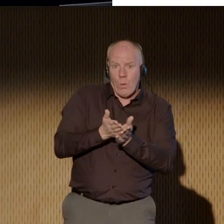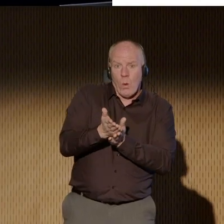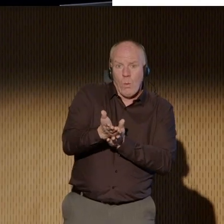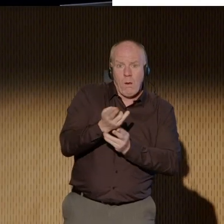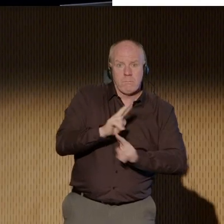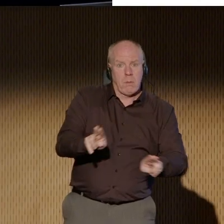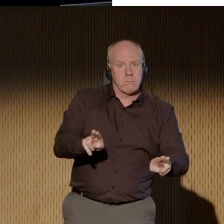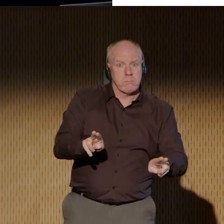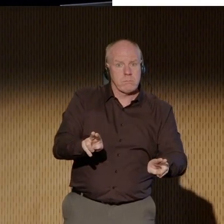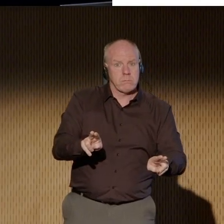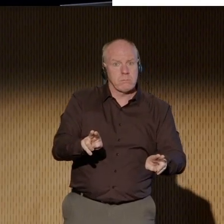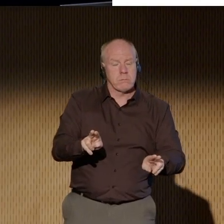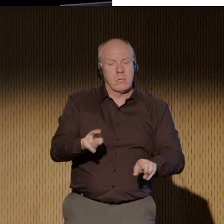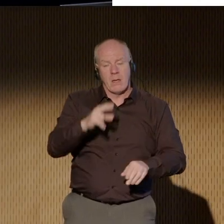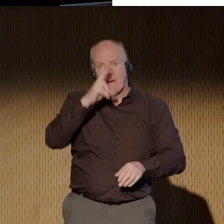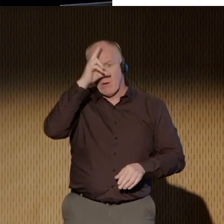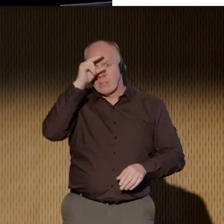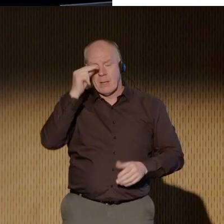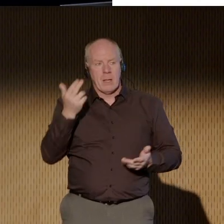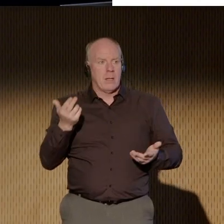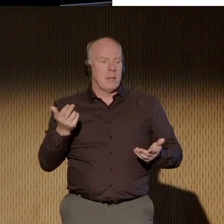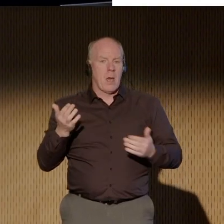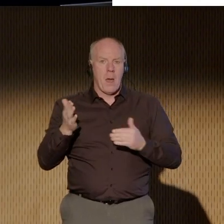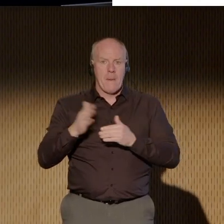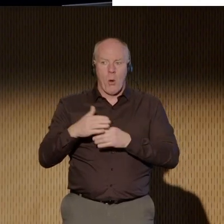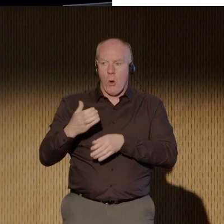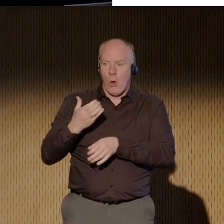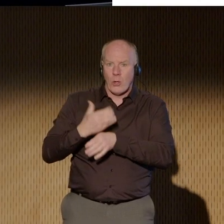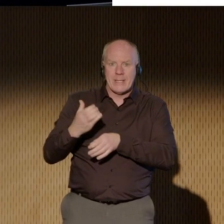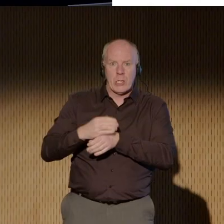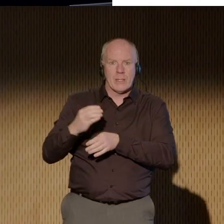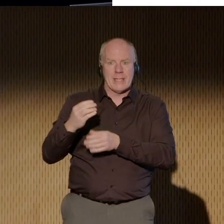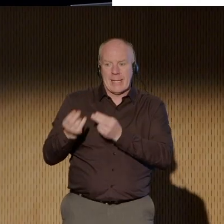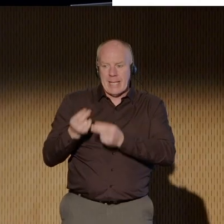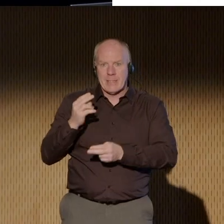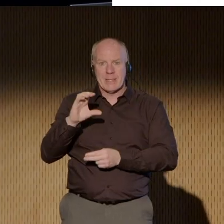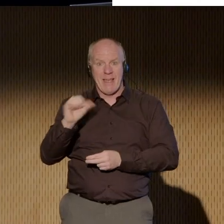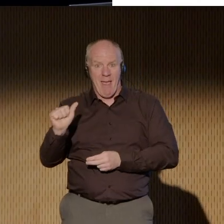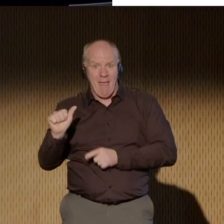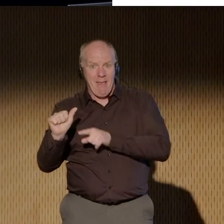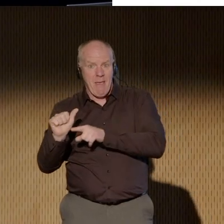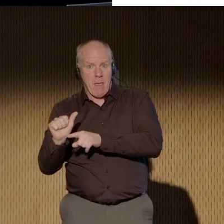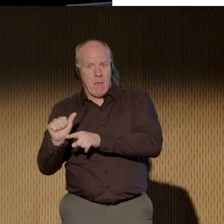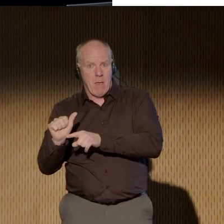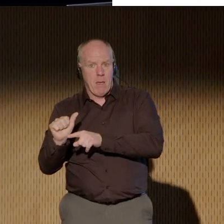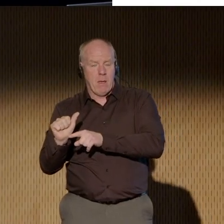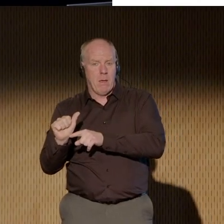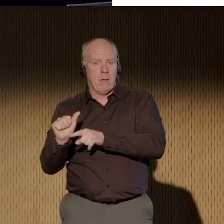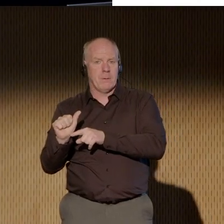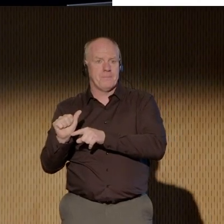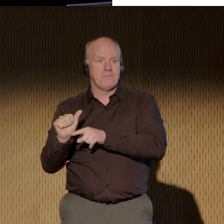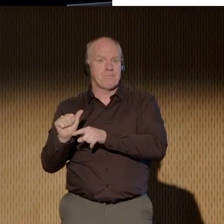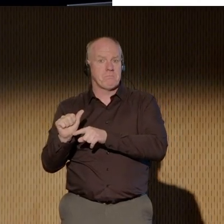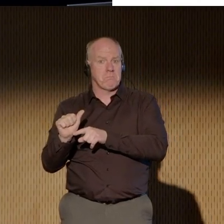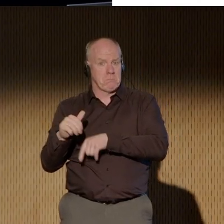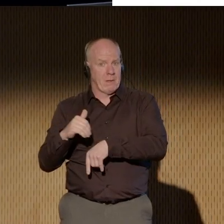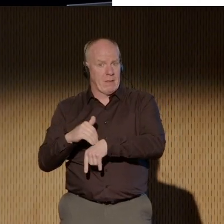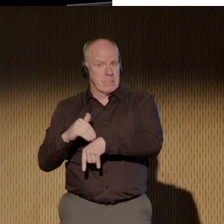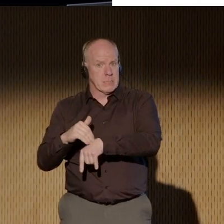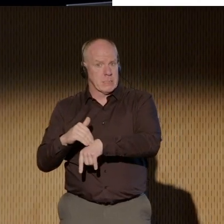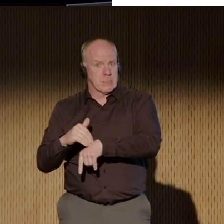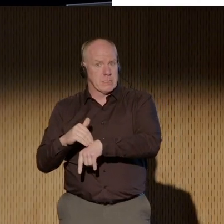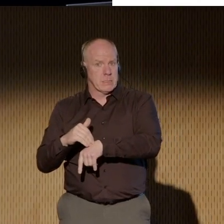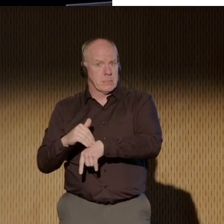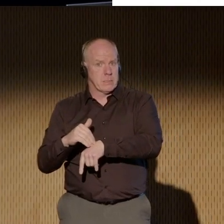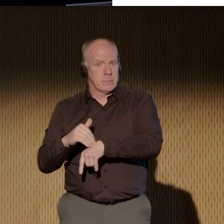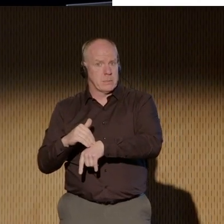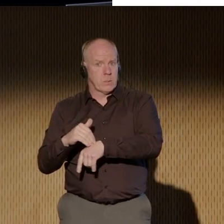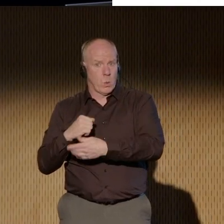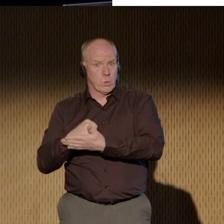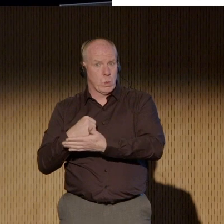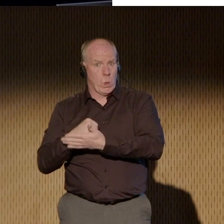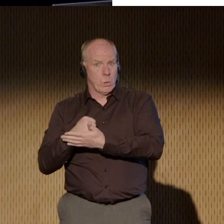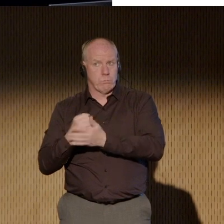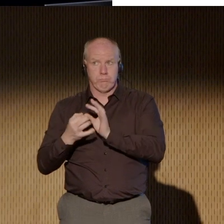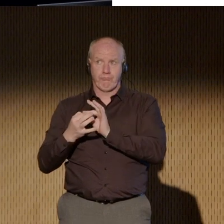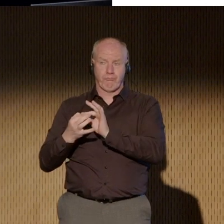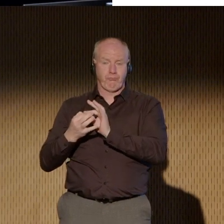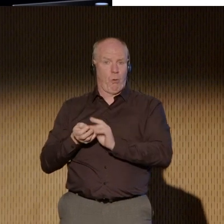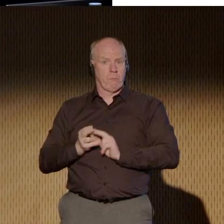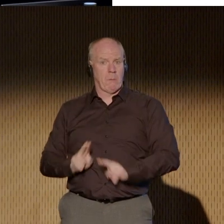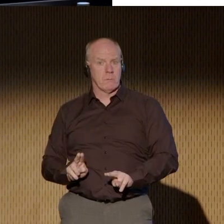we've got slightly more continuous assessment, does that impact the student’s engagement? You